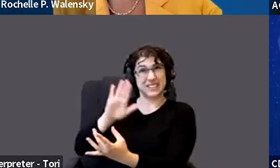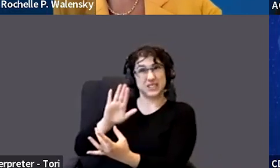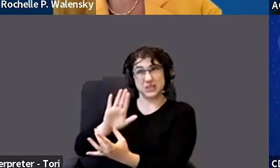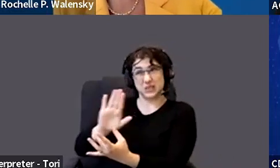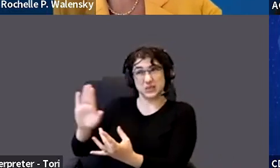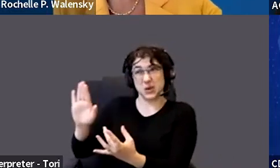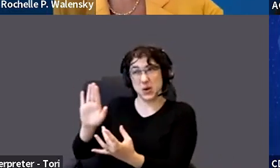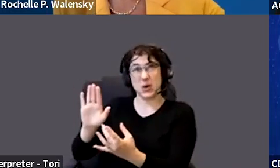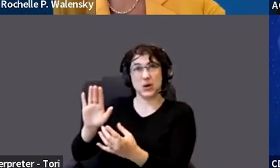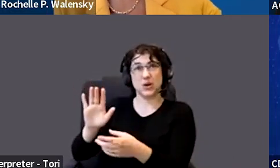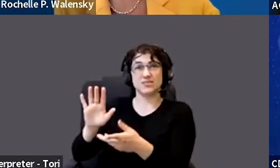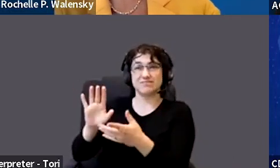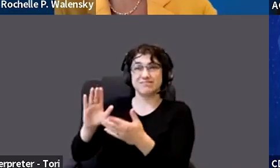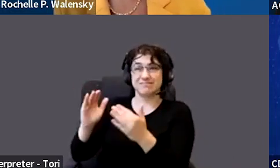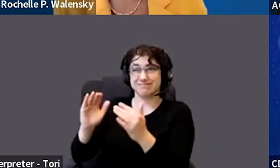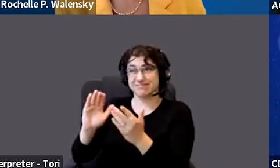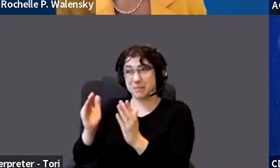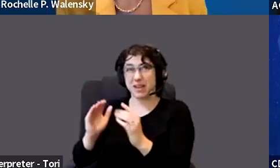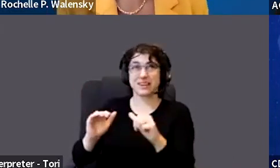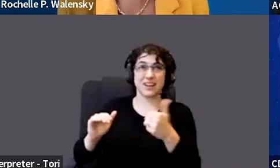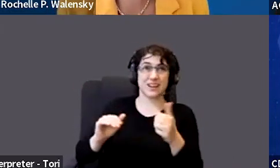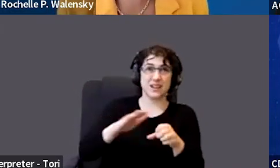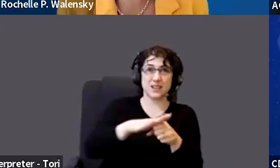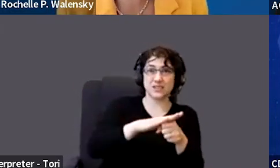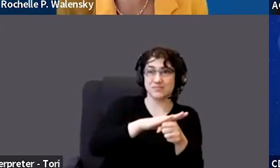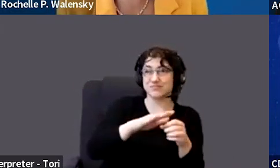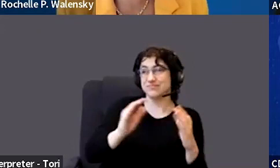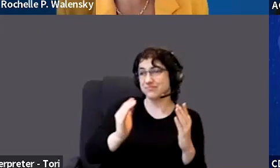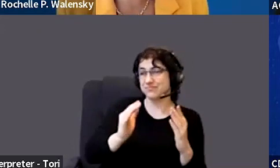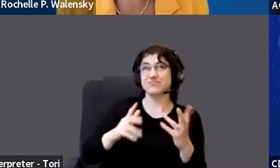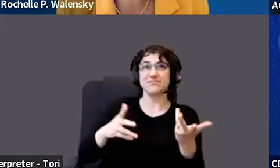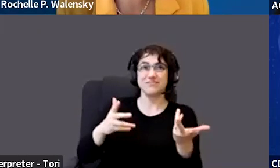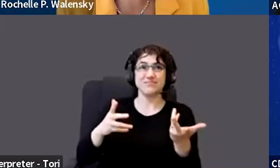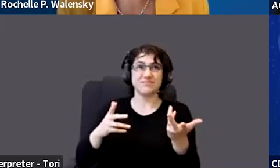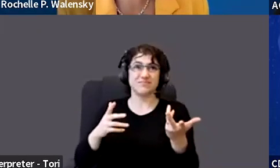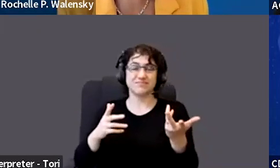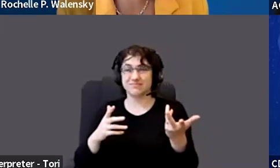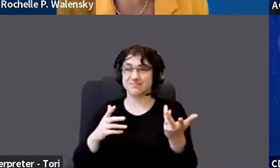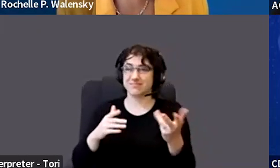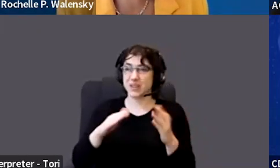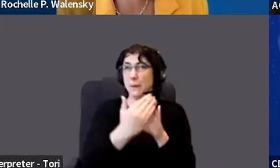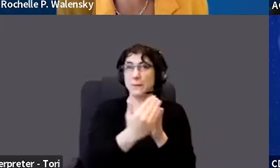to local communities, versus not." So the whole intention is to be synergistic in the data,